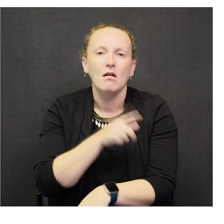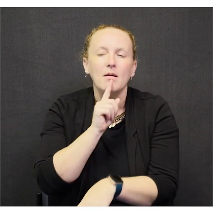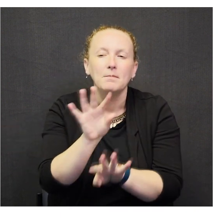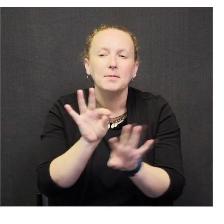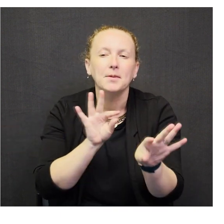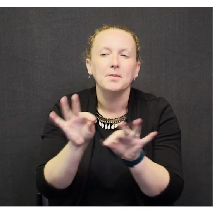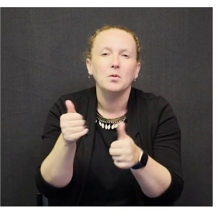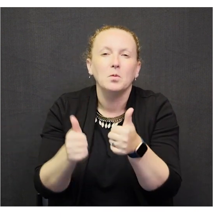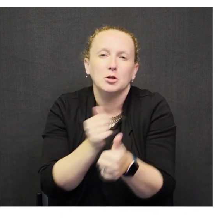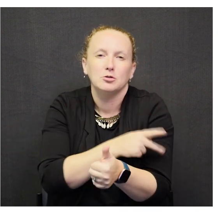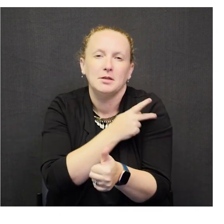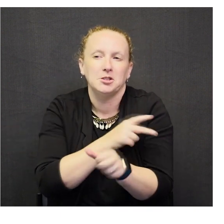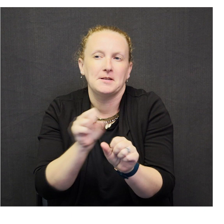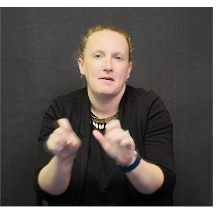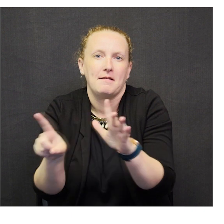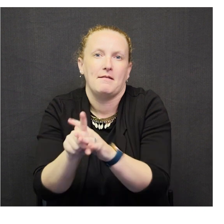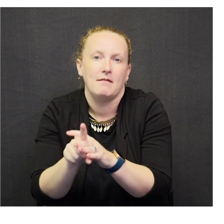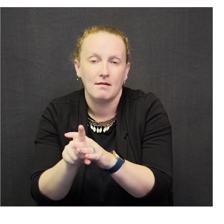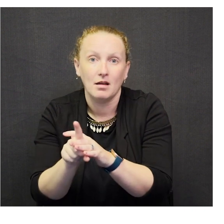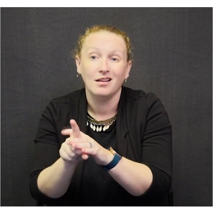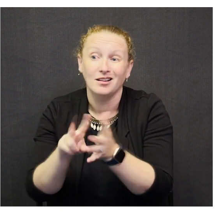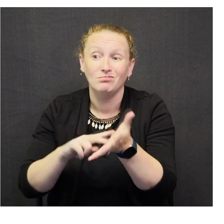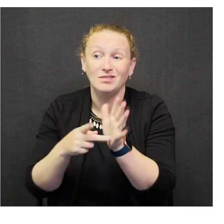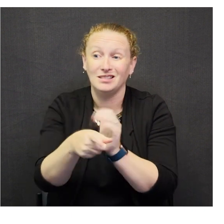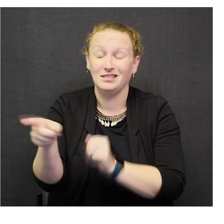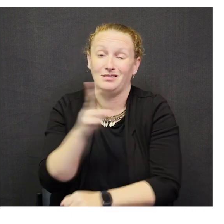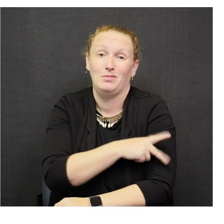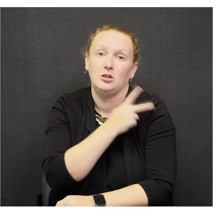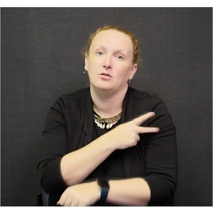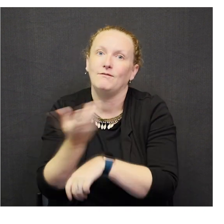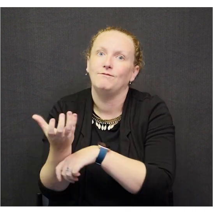patients are forced to to use the technology that they might not have been comfortable